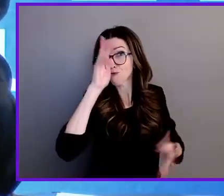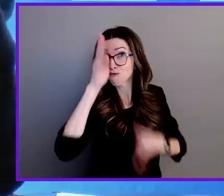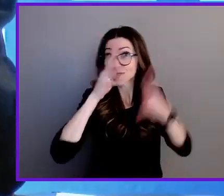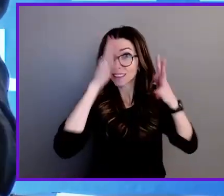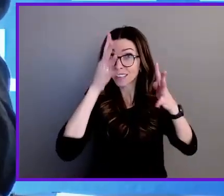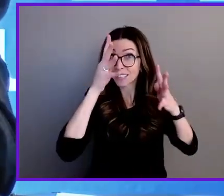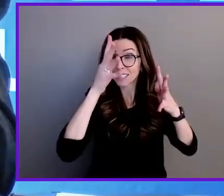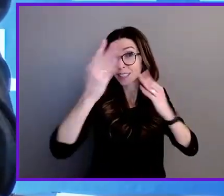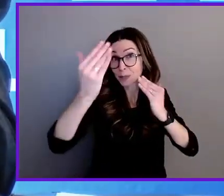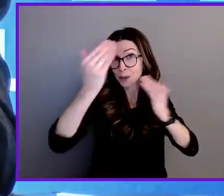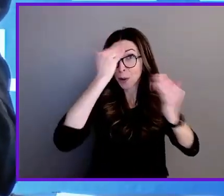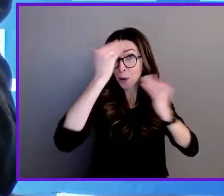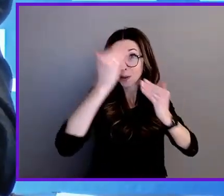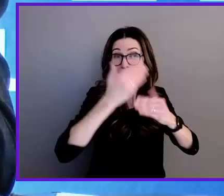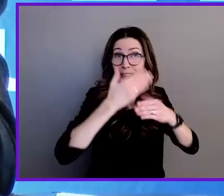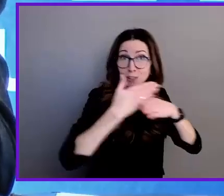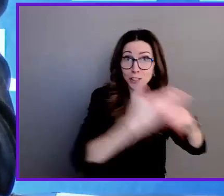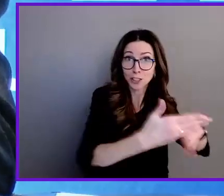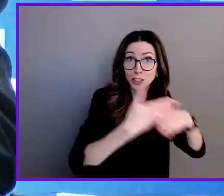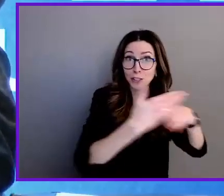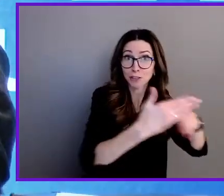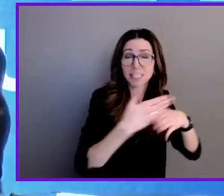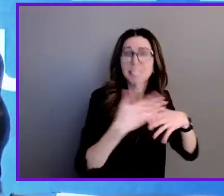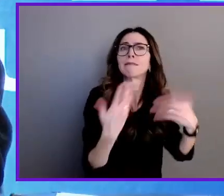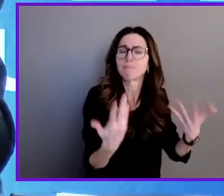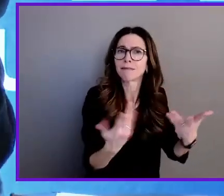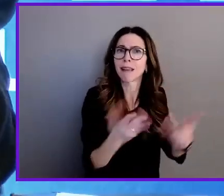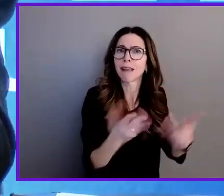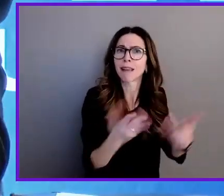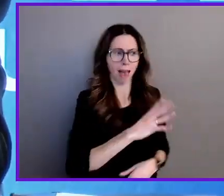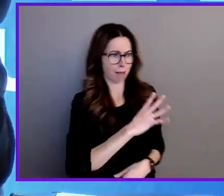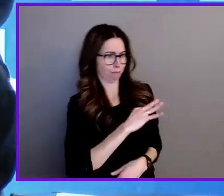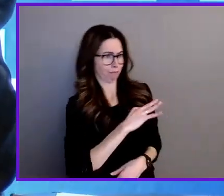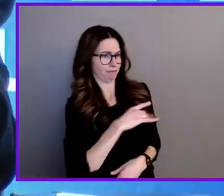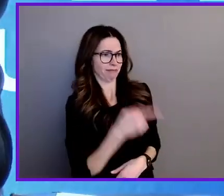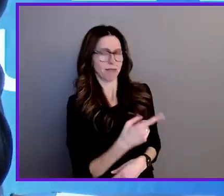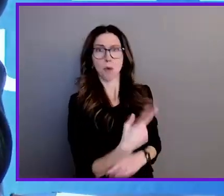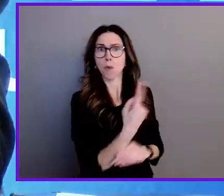peoples, even within a Crown corporation, a program designed and administered